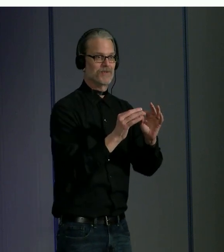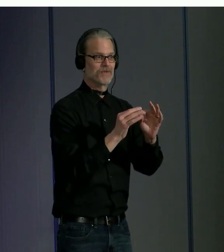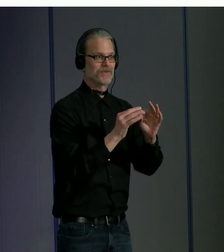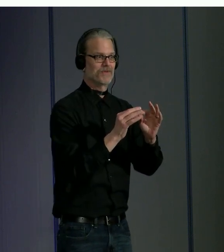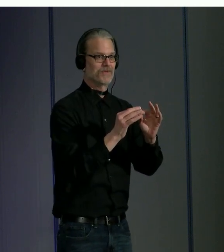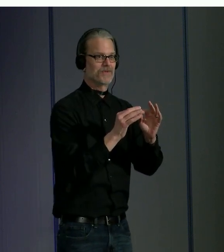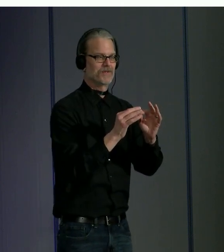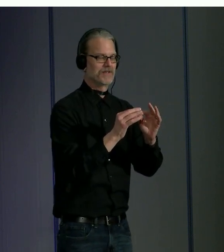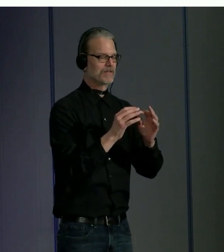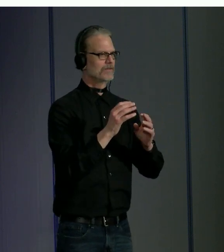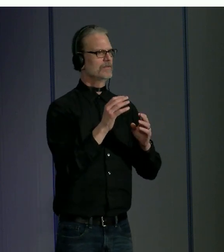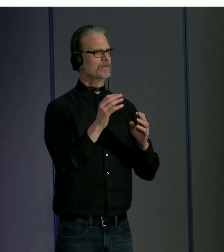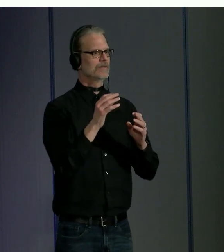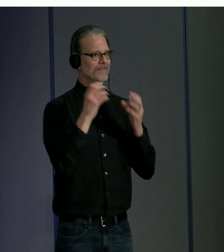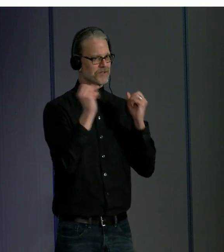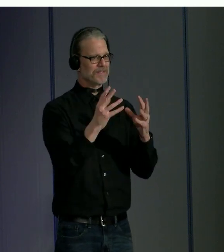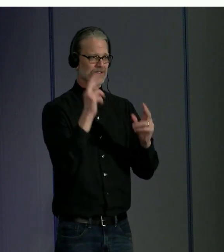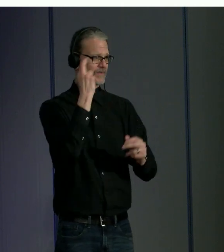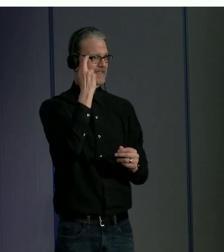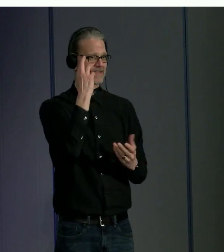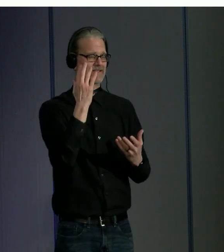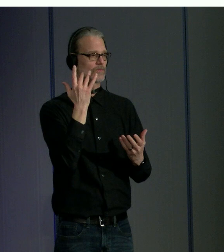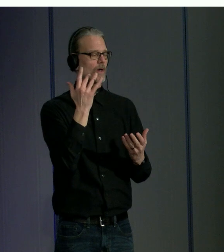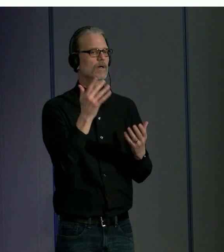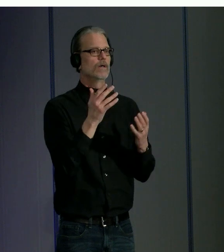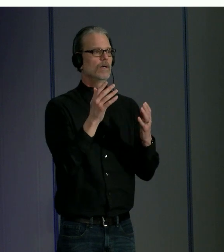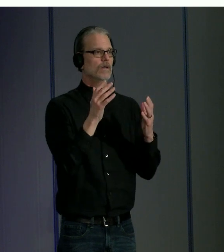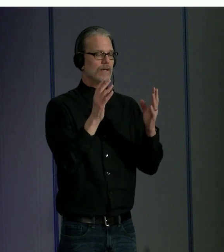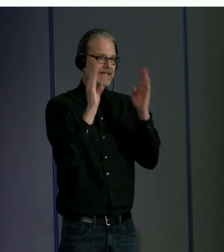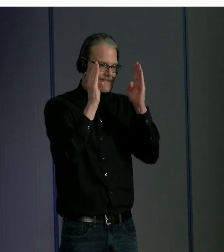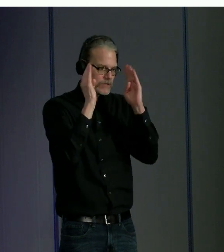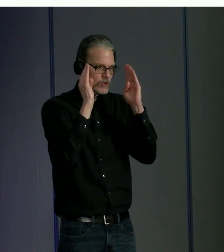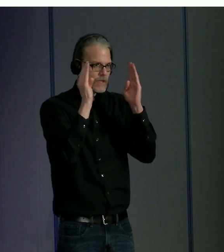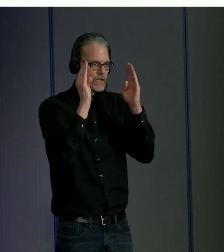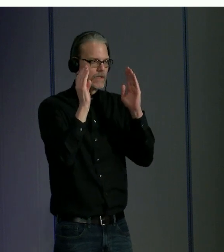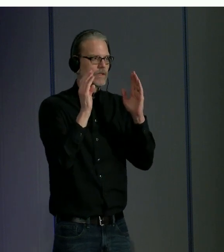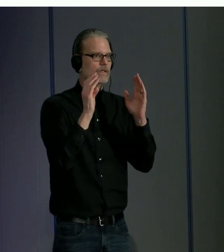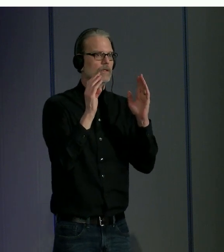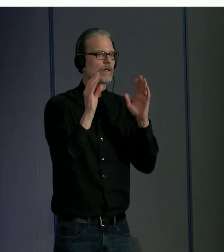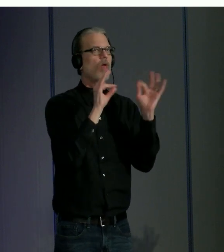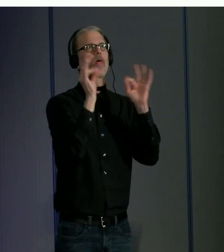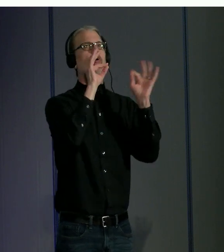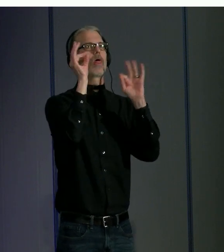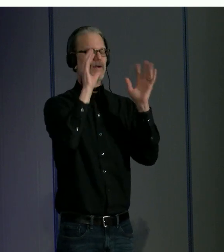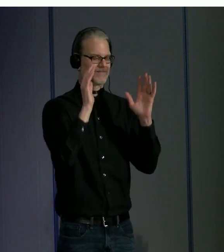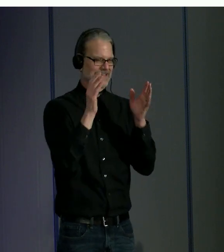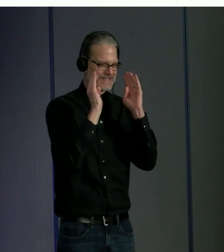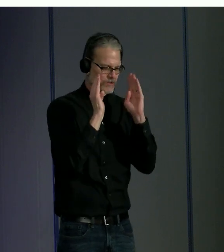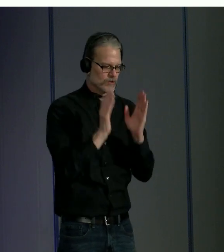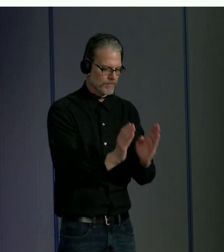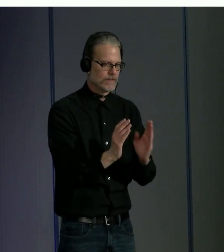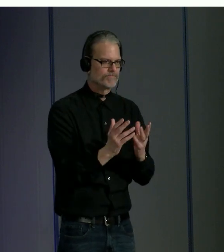And there's a ton of reasons, like attention span and things that I'll talk to you after if you want.